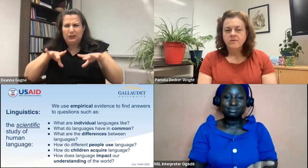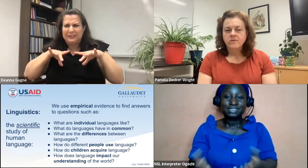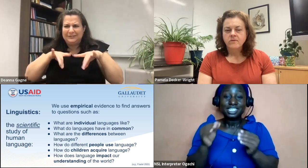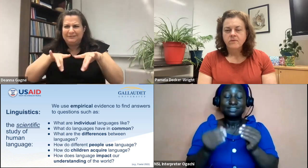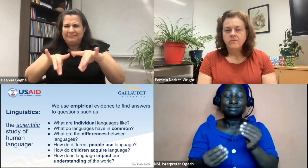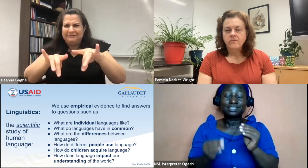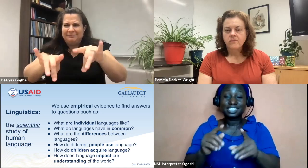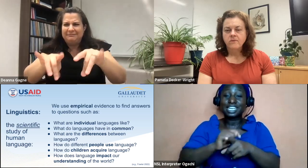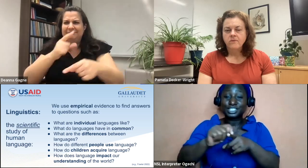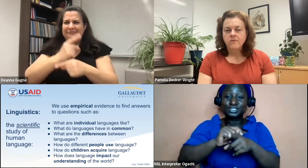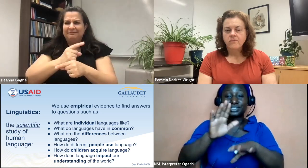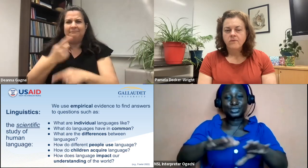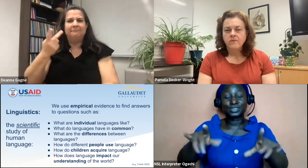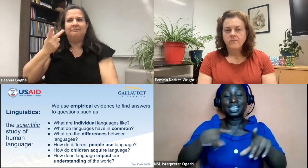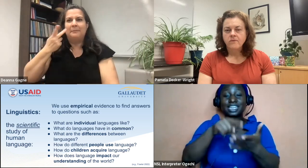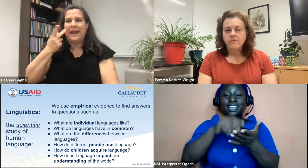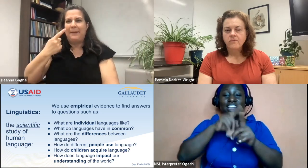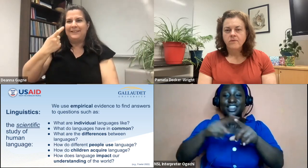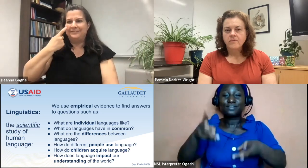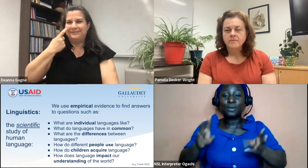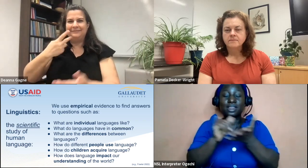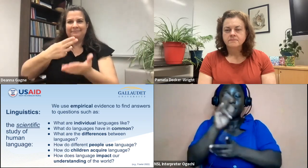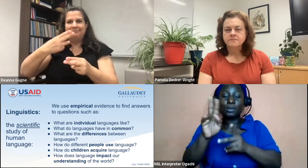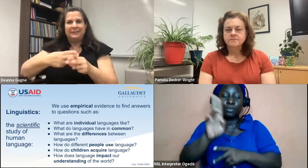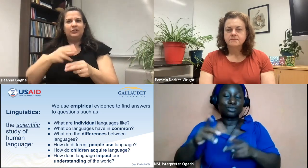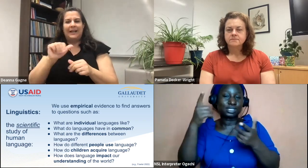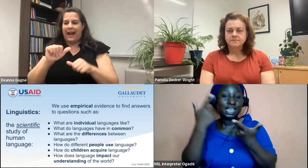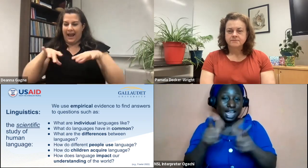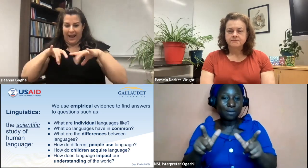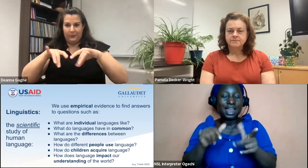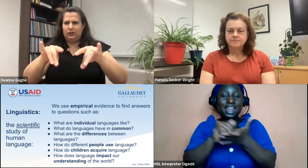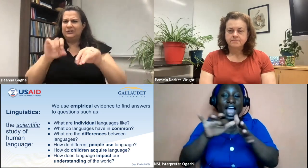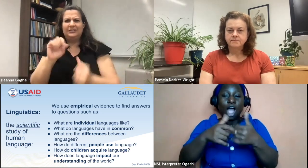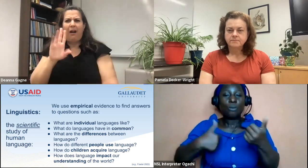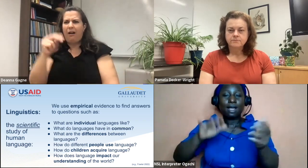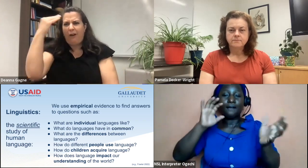beyond that. We're also looking at how children acquire a language. Pamela just mentioned